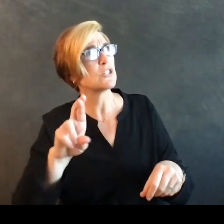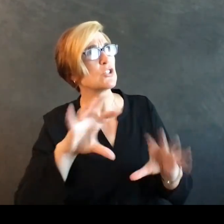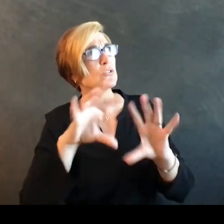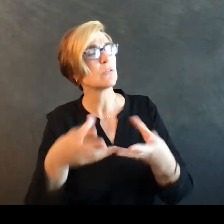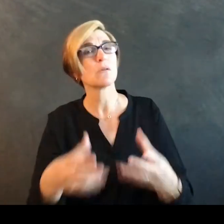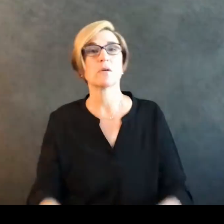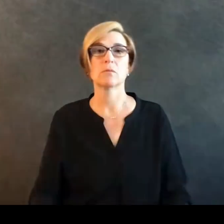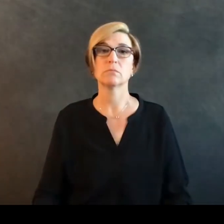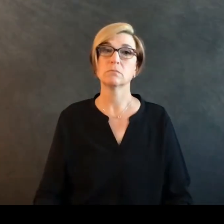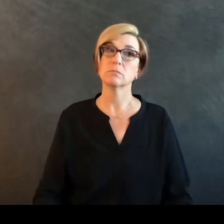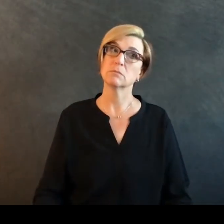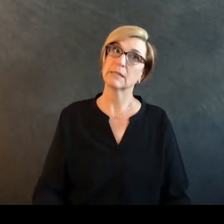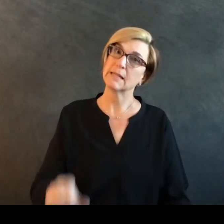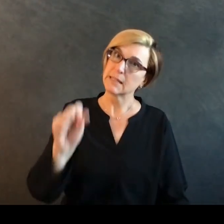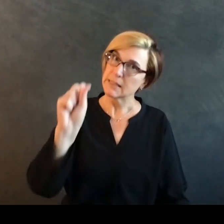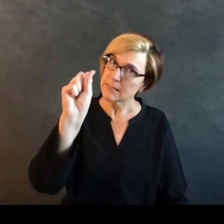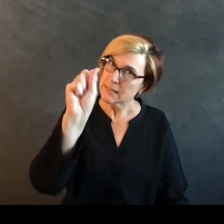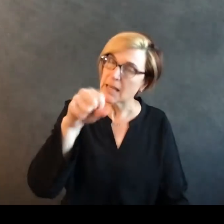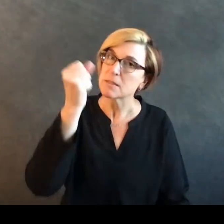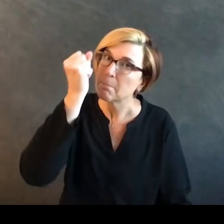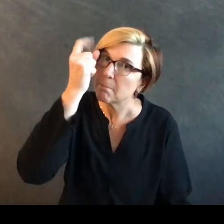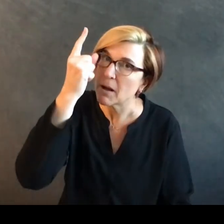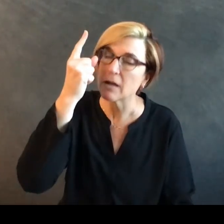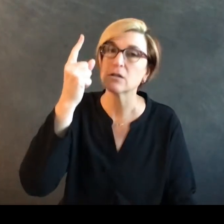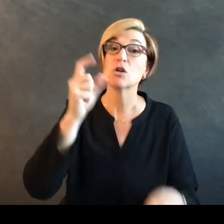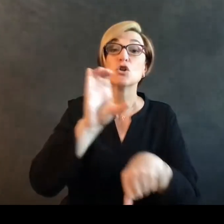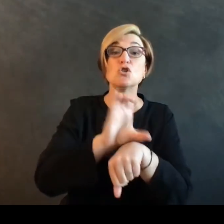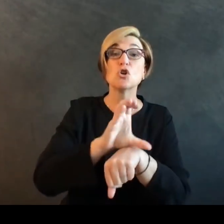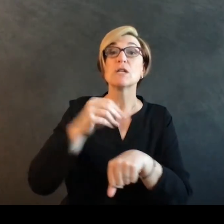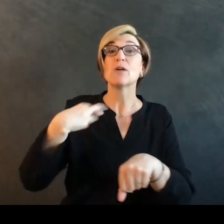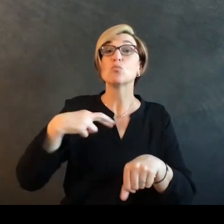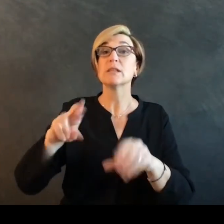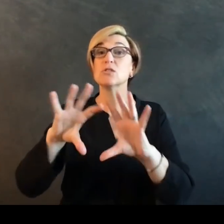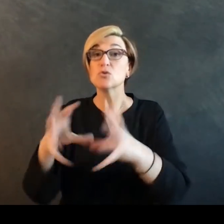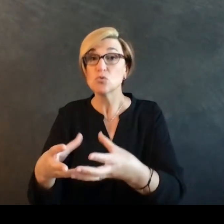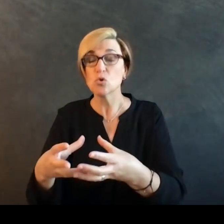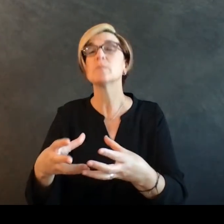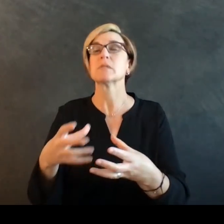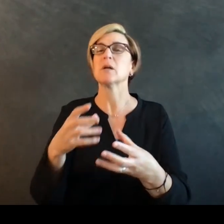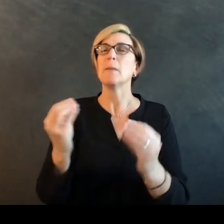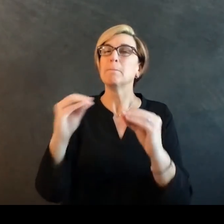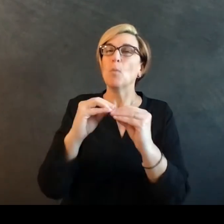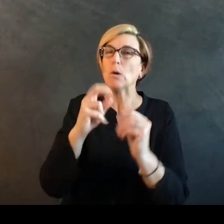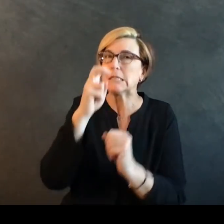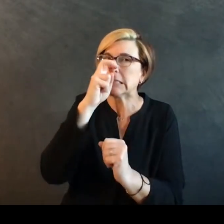there are some technical issues but yes it does include faith organizations this